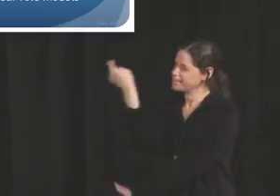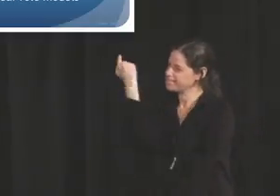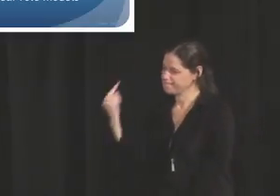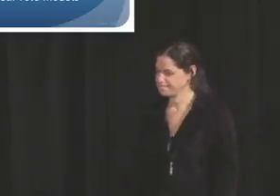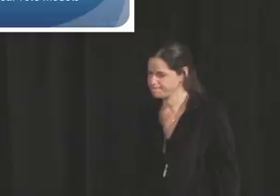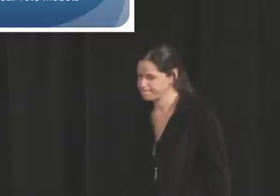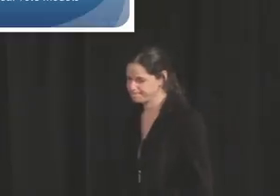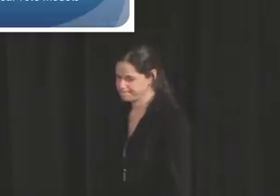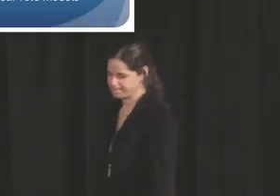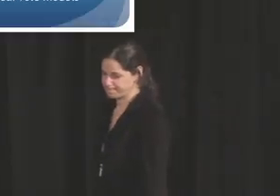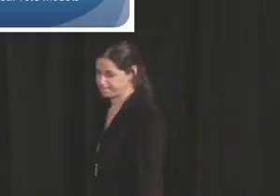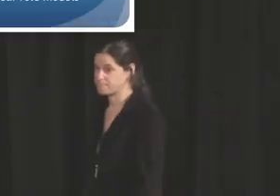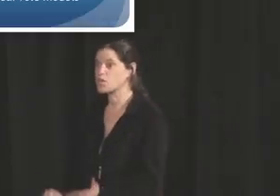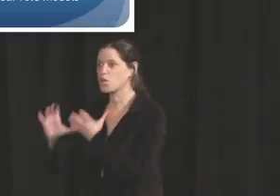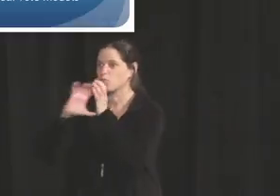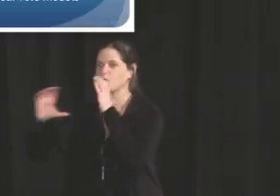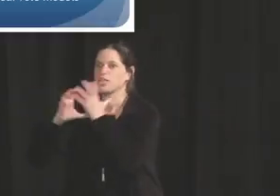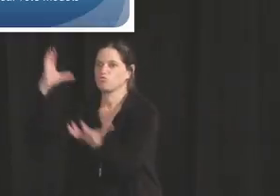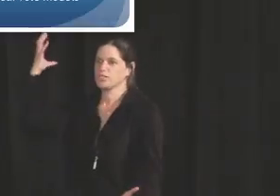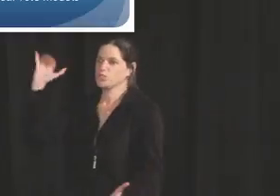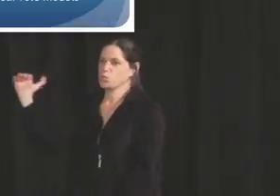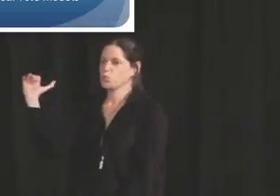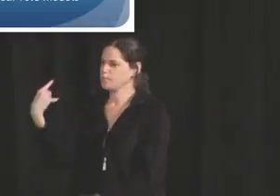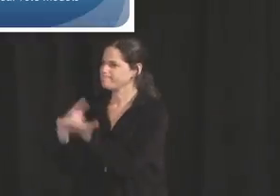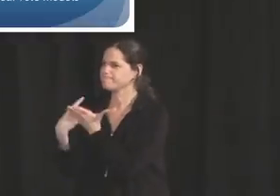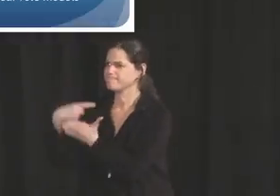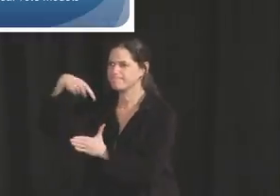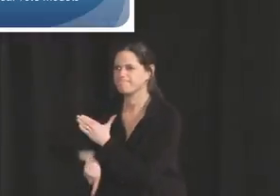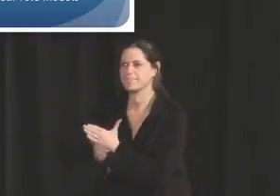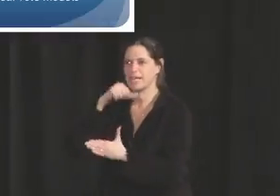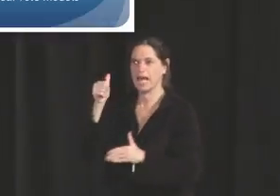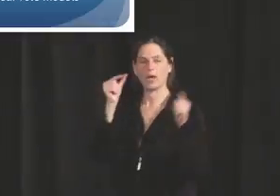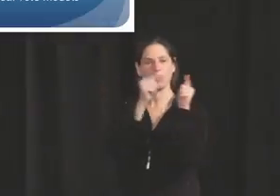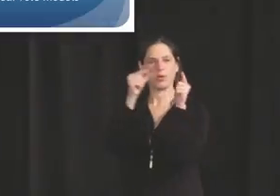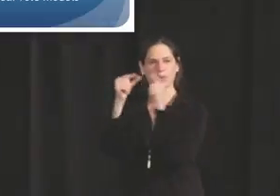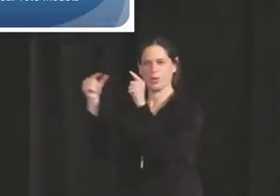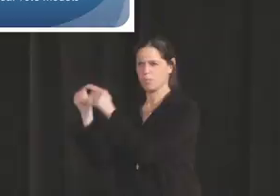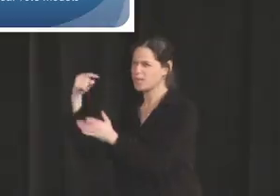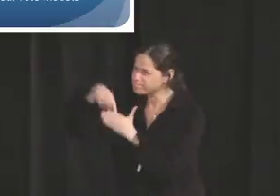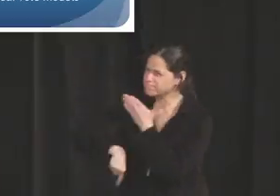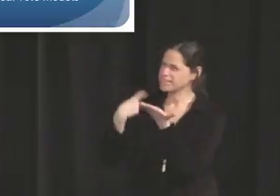you have to have print involved. You got to have rich communication, and you need to have deaf role models, too.